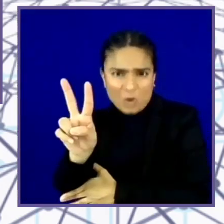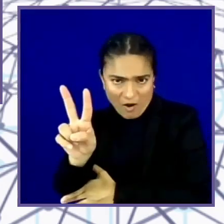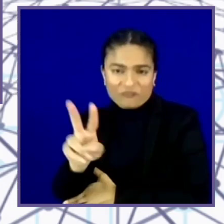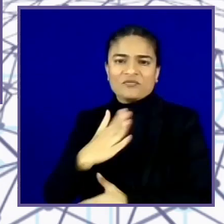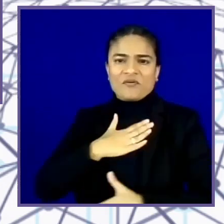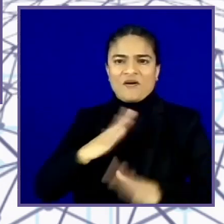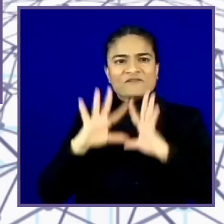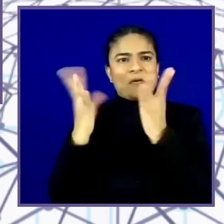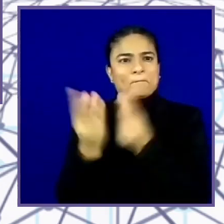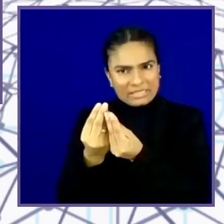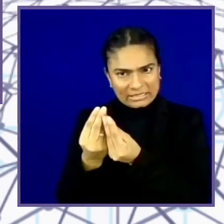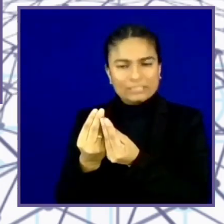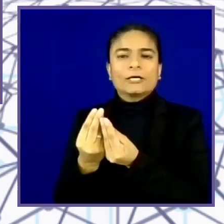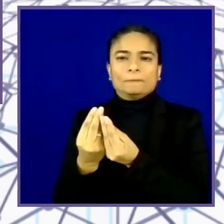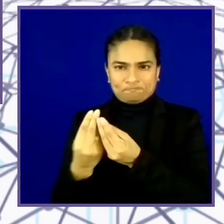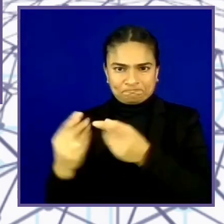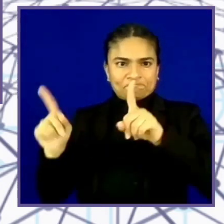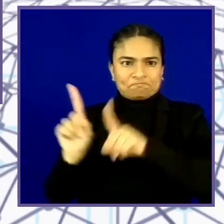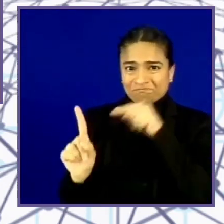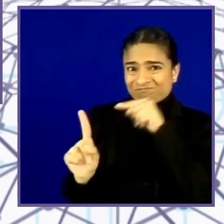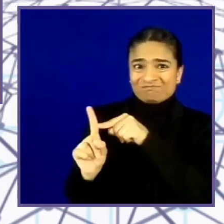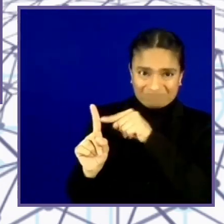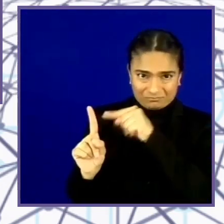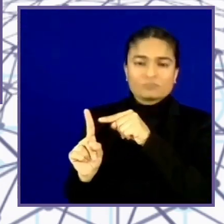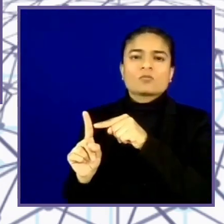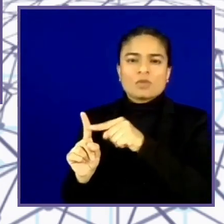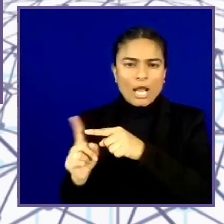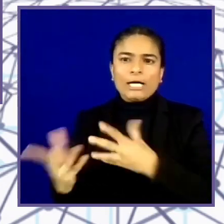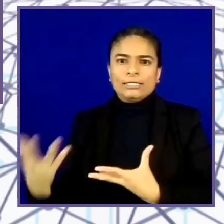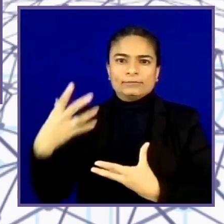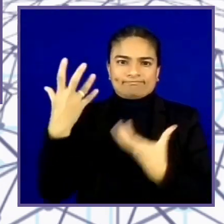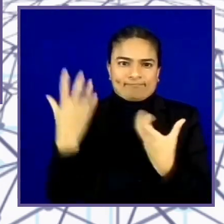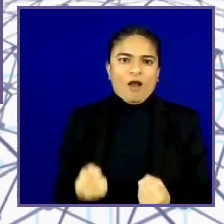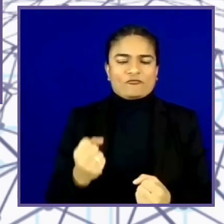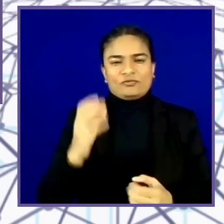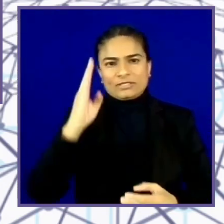growing up alongside Nina, I witnessed the aspects of disability that often go